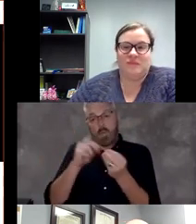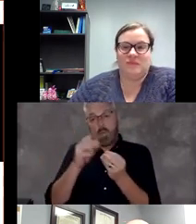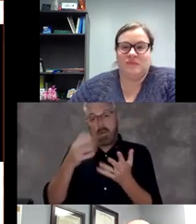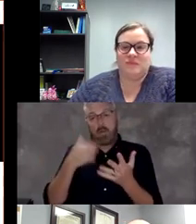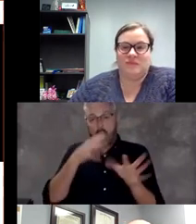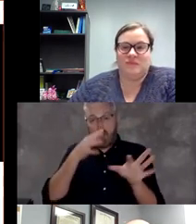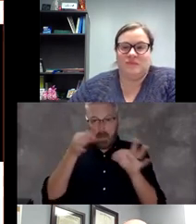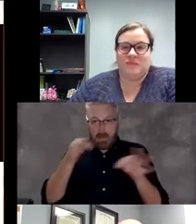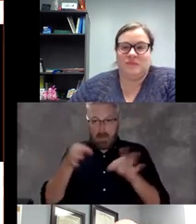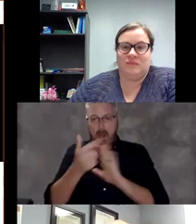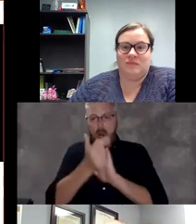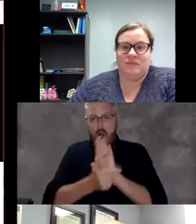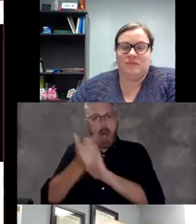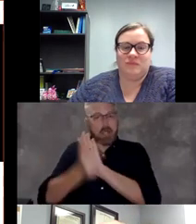UP DON'T NEED TO MEMORIZE THE STATUTE.